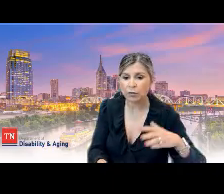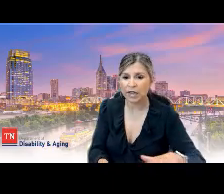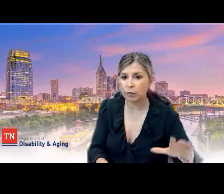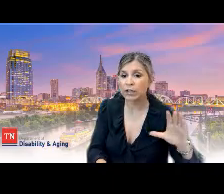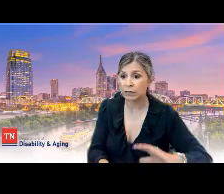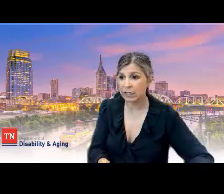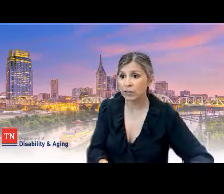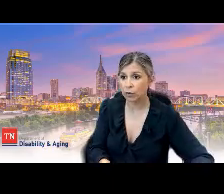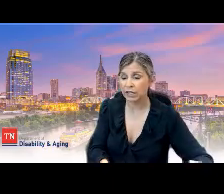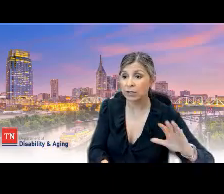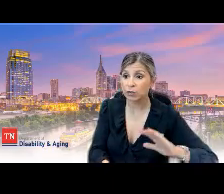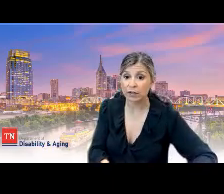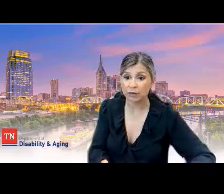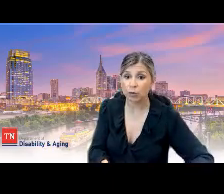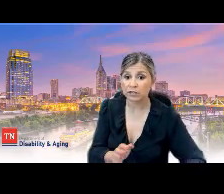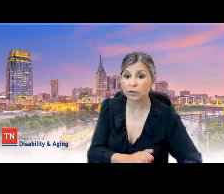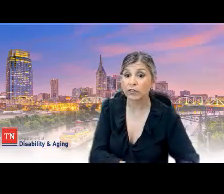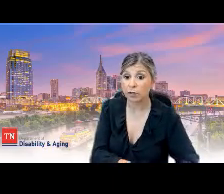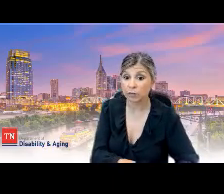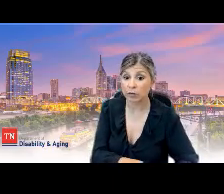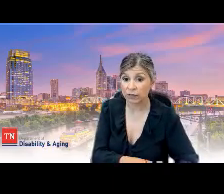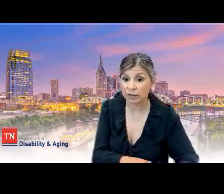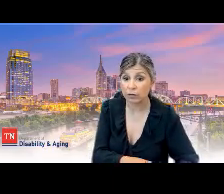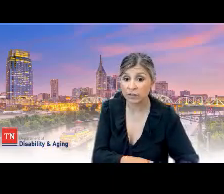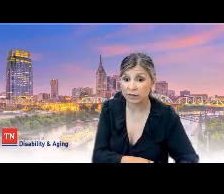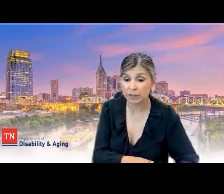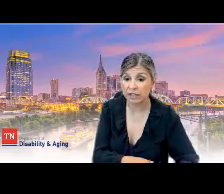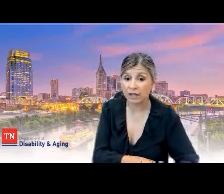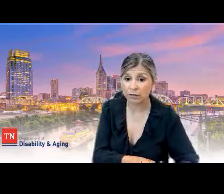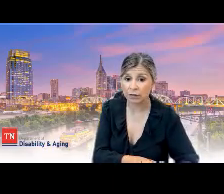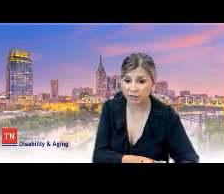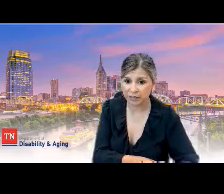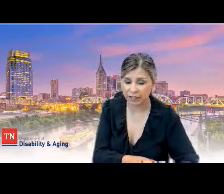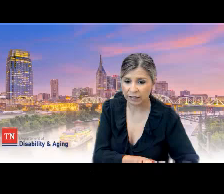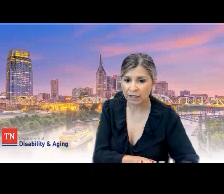So they were given the authority in 2001 to serve adults with physical